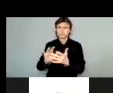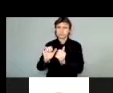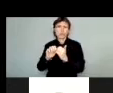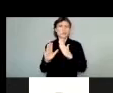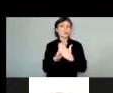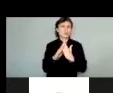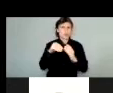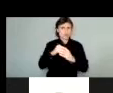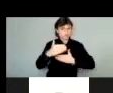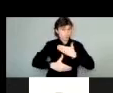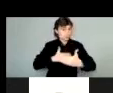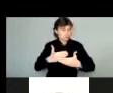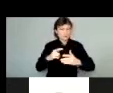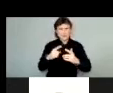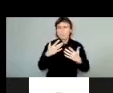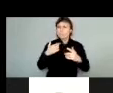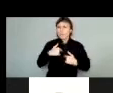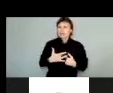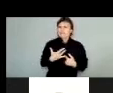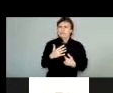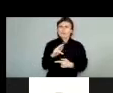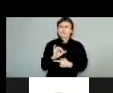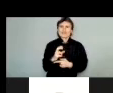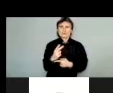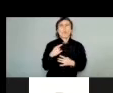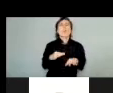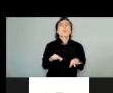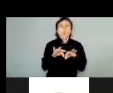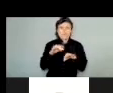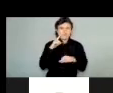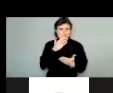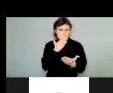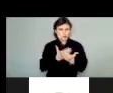we believe it will be a really rich opportunity for generative dialogue.